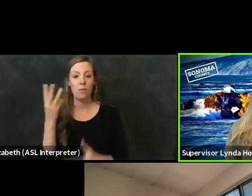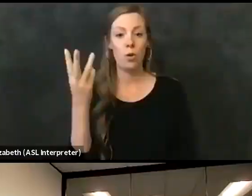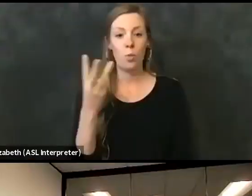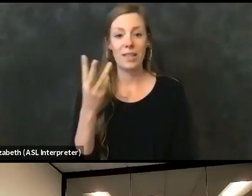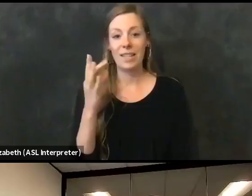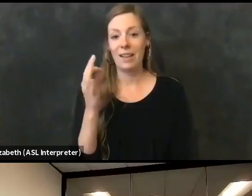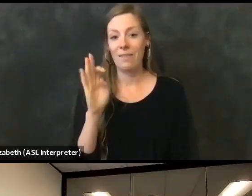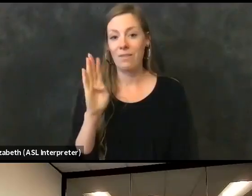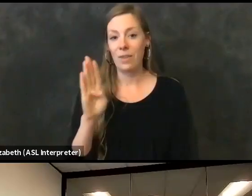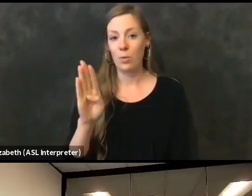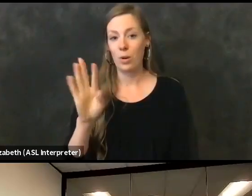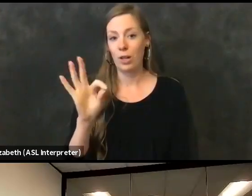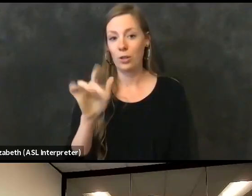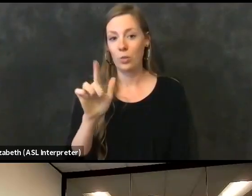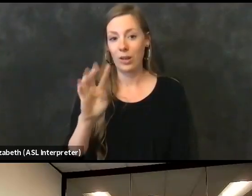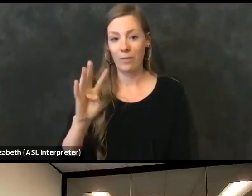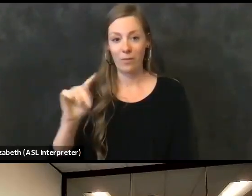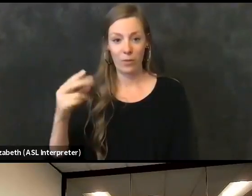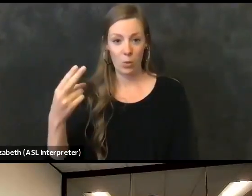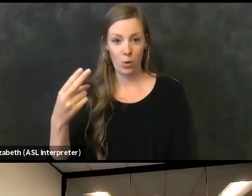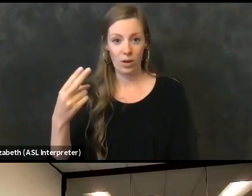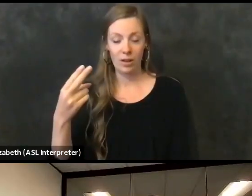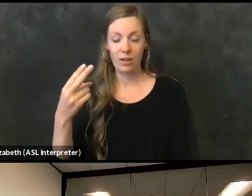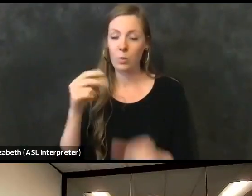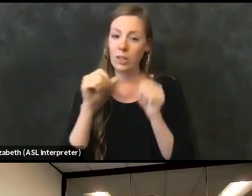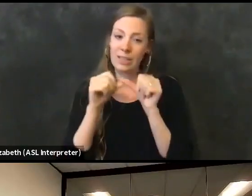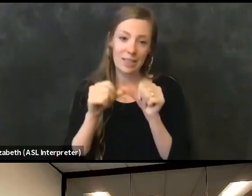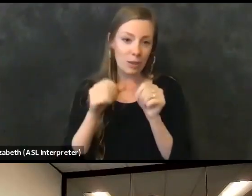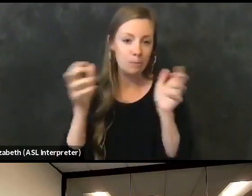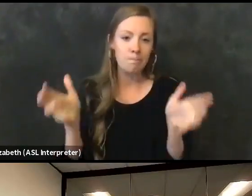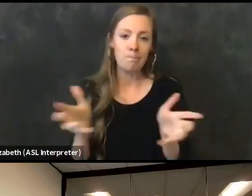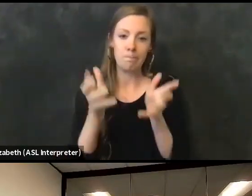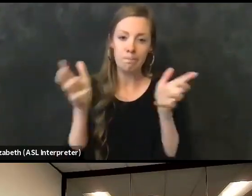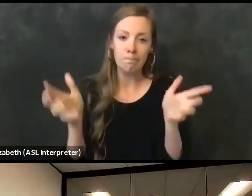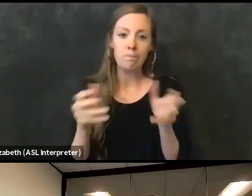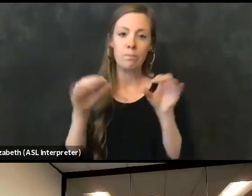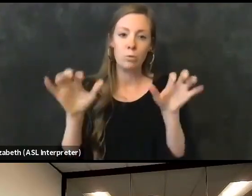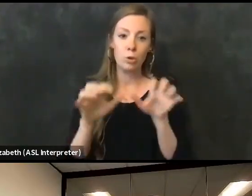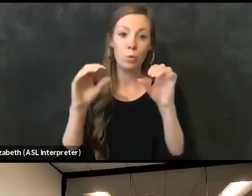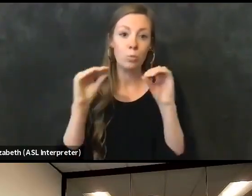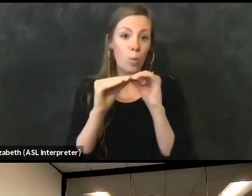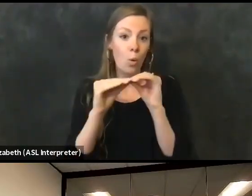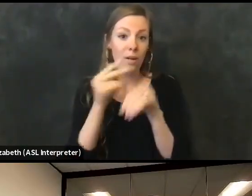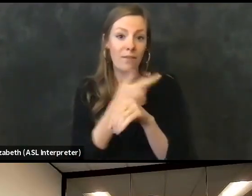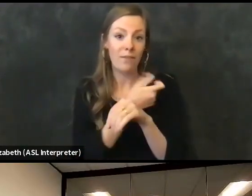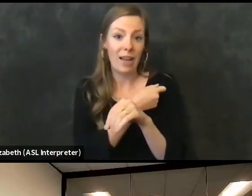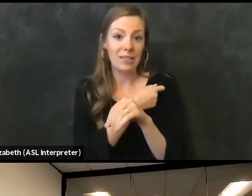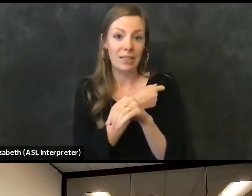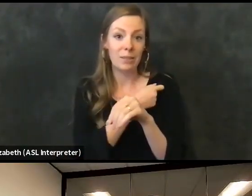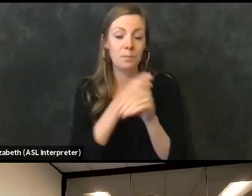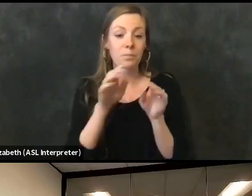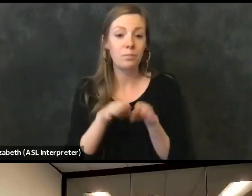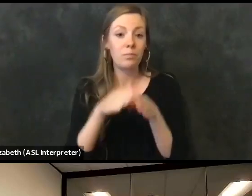Our vaccination efforts continue to ramp up. This week we extend our eligibility threshold to include those 65 and older,